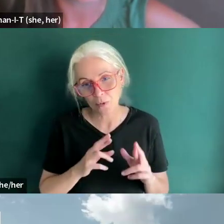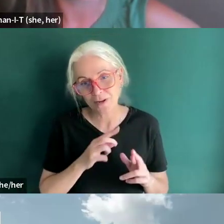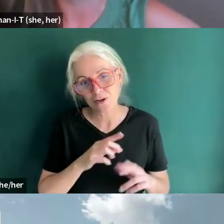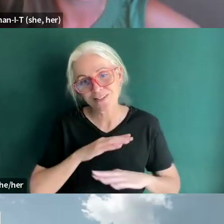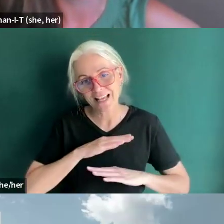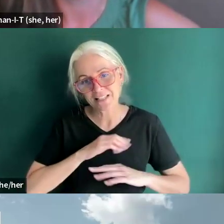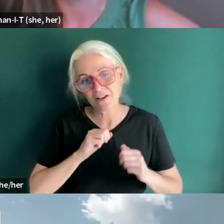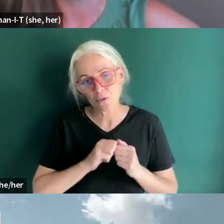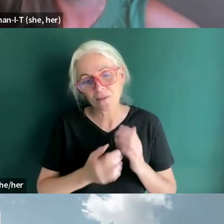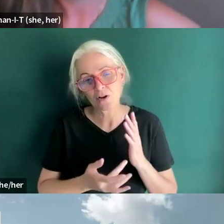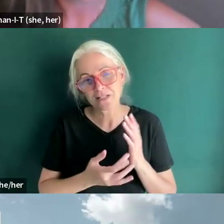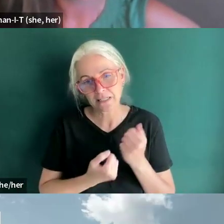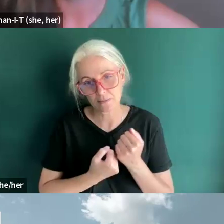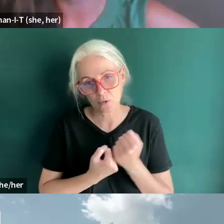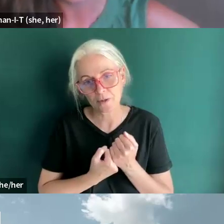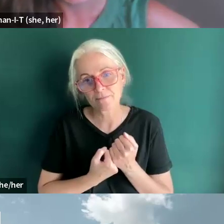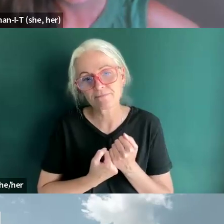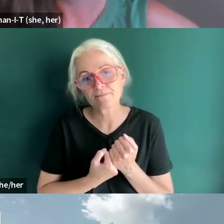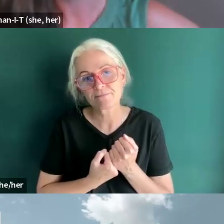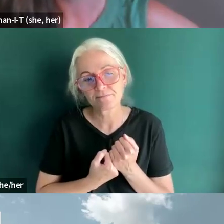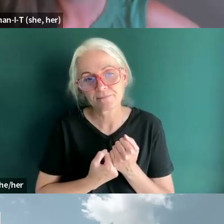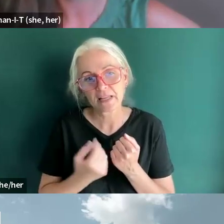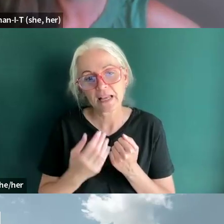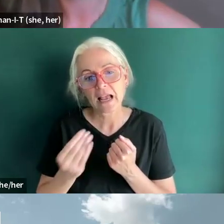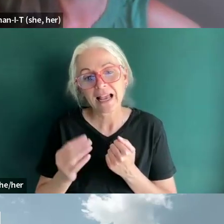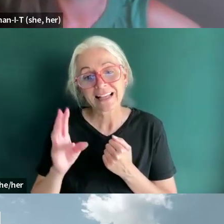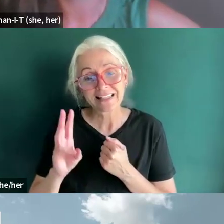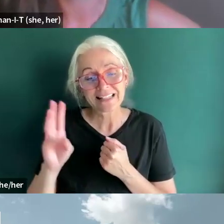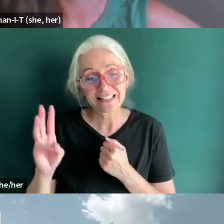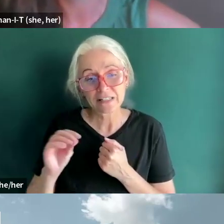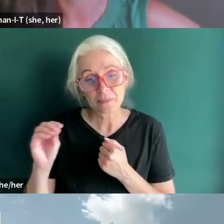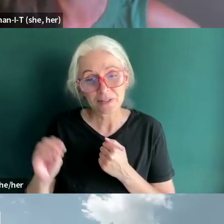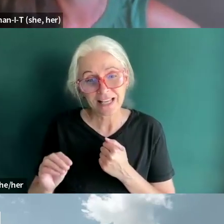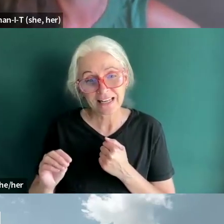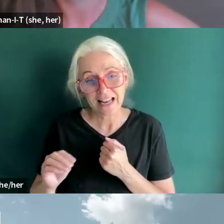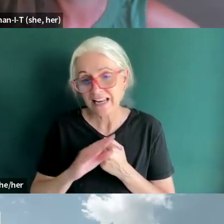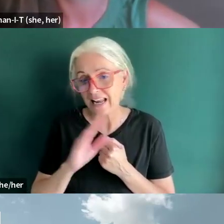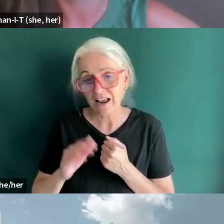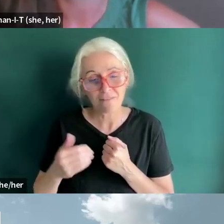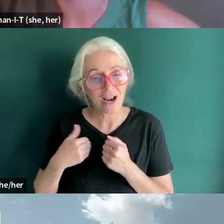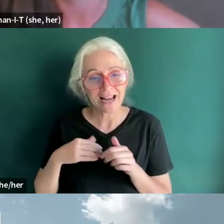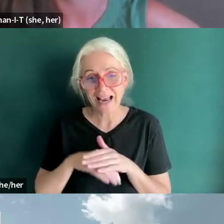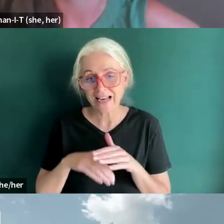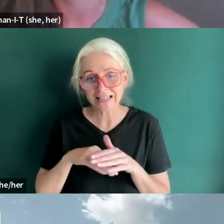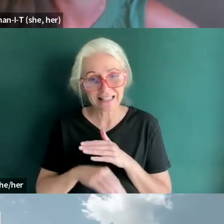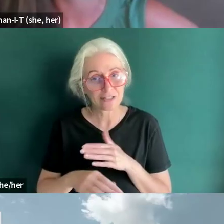satisfied with our tech support, and 66% of them had never had access to a service like